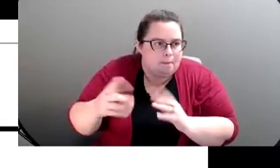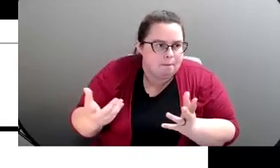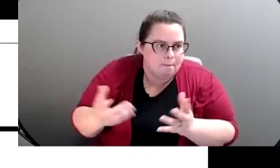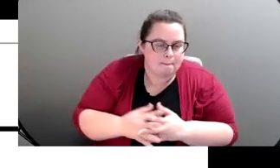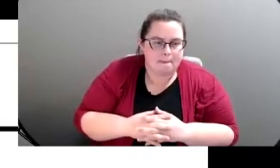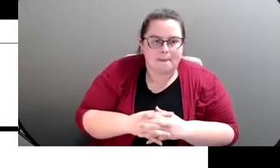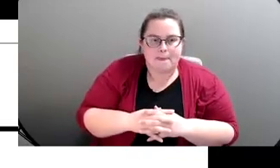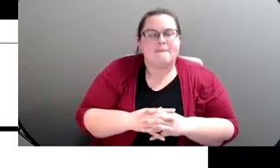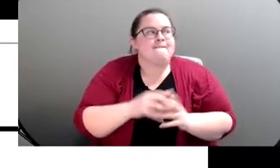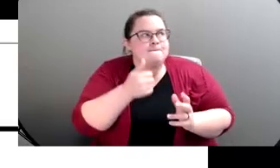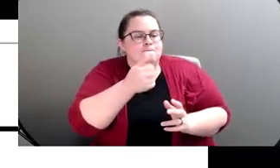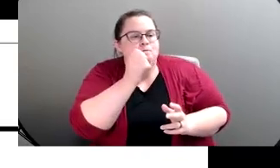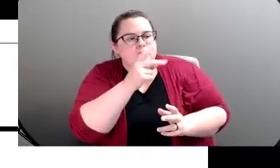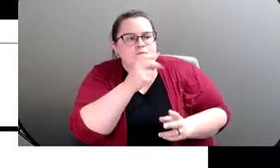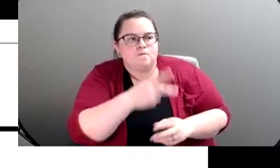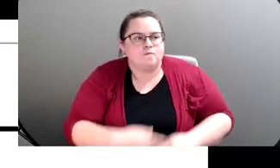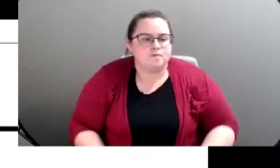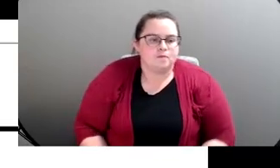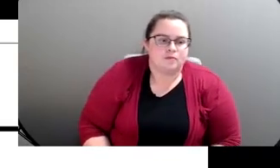Okay.